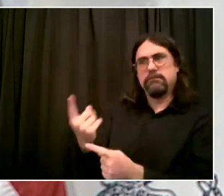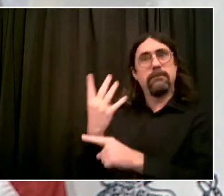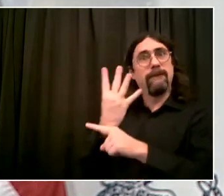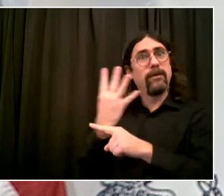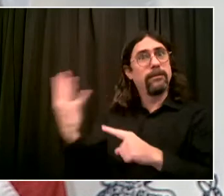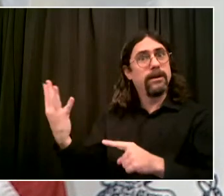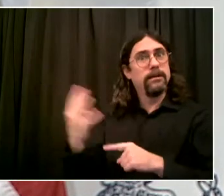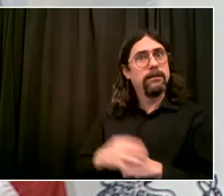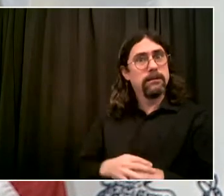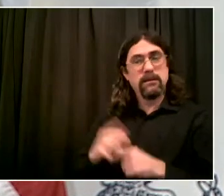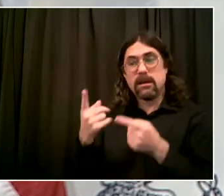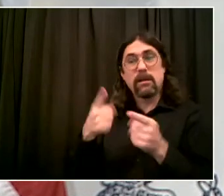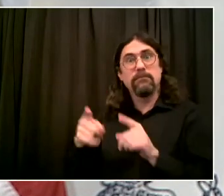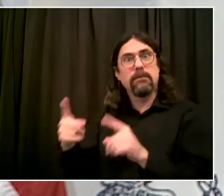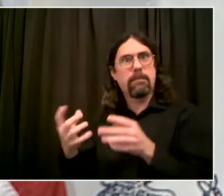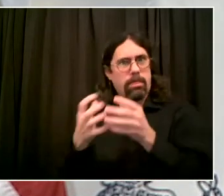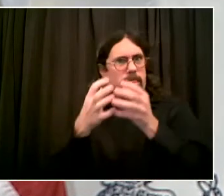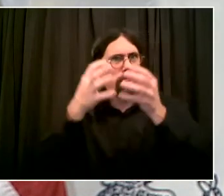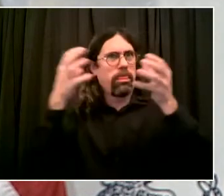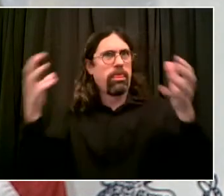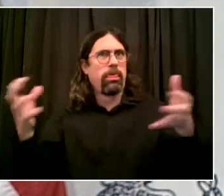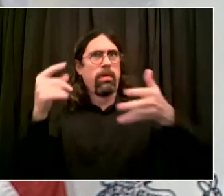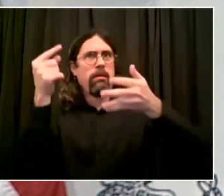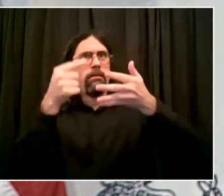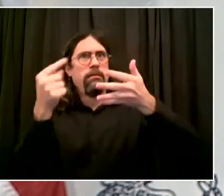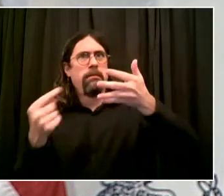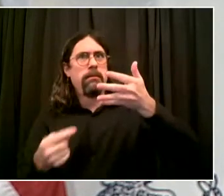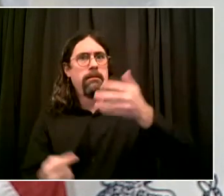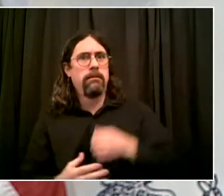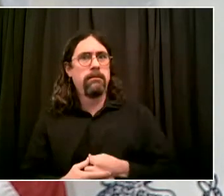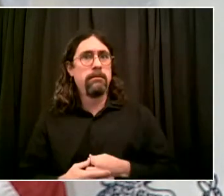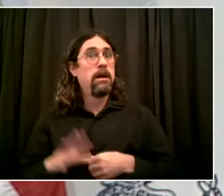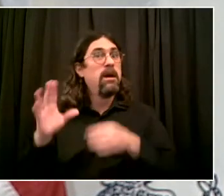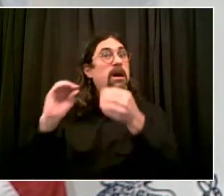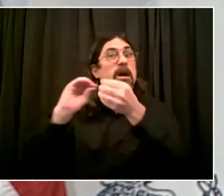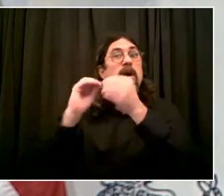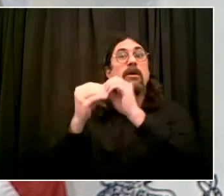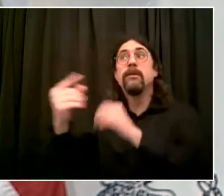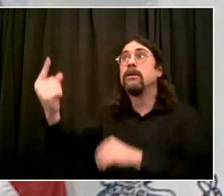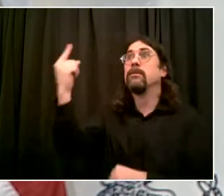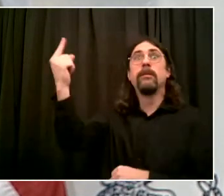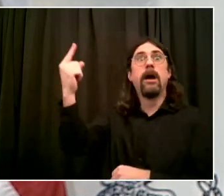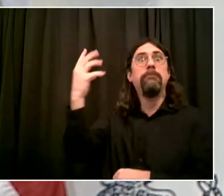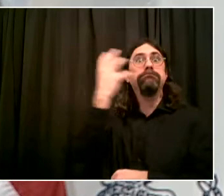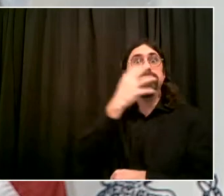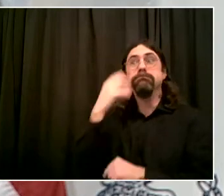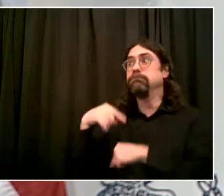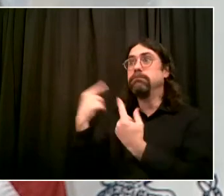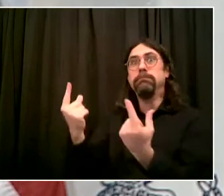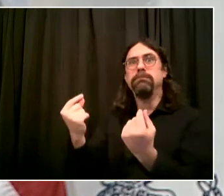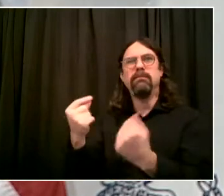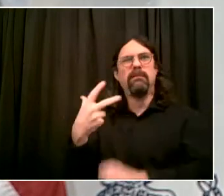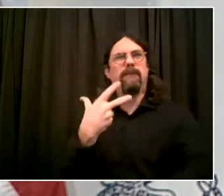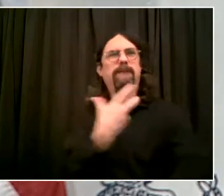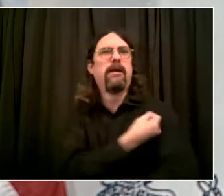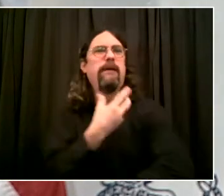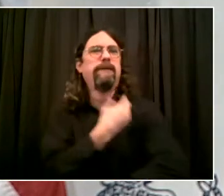JANUARY. OBVIOUSLY THE MIRACLE OF THE VVACCINE ITSELF.